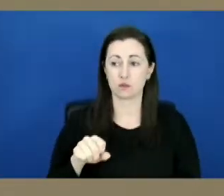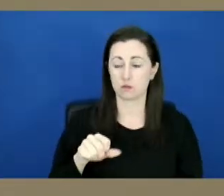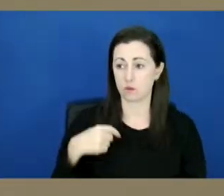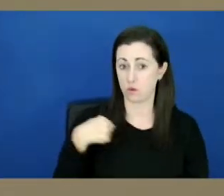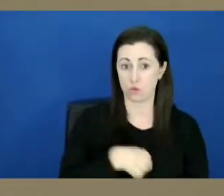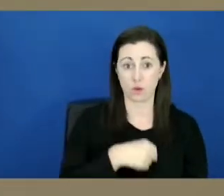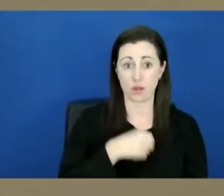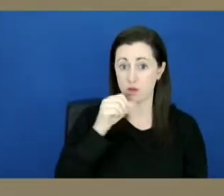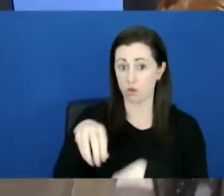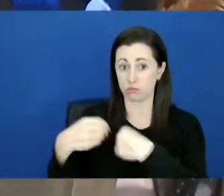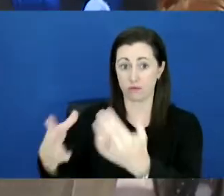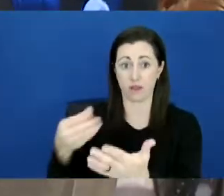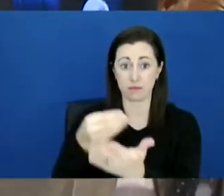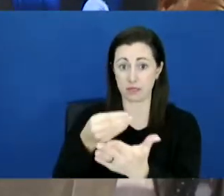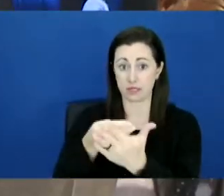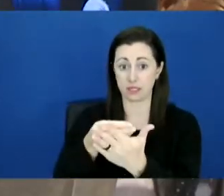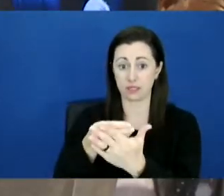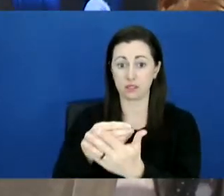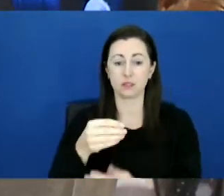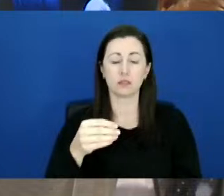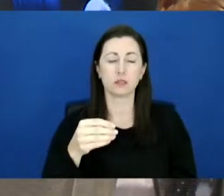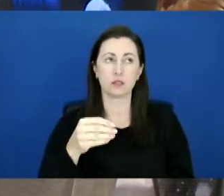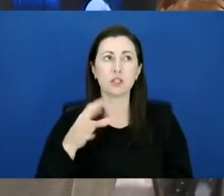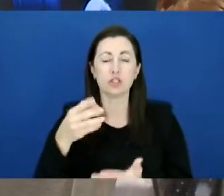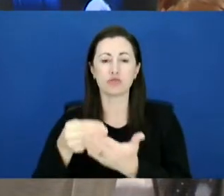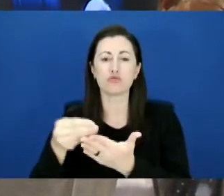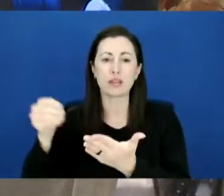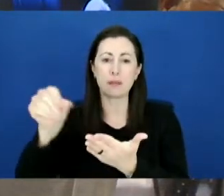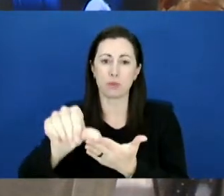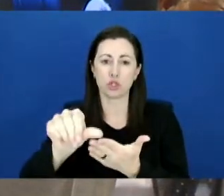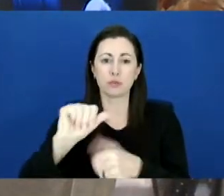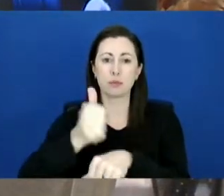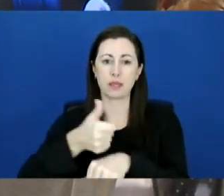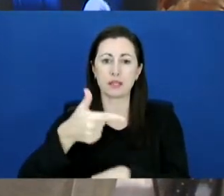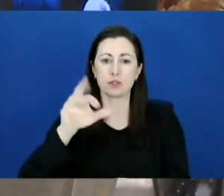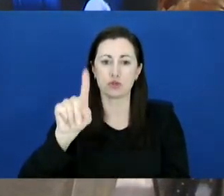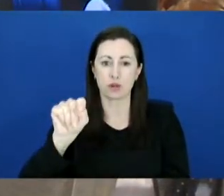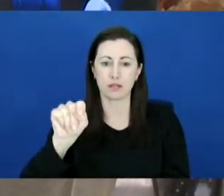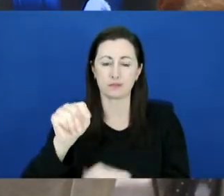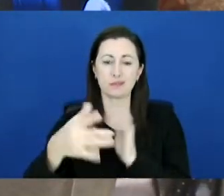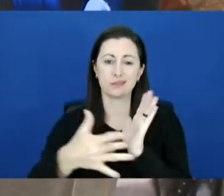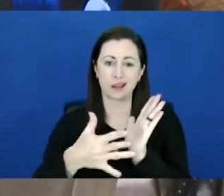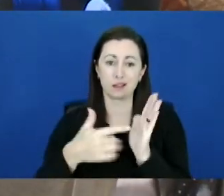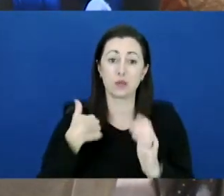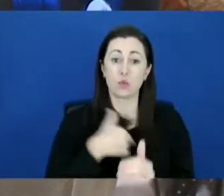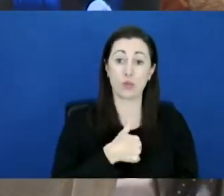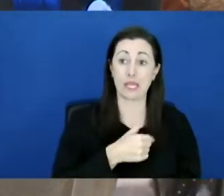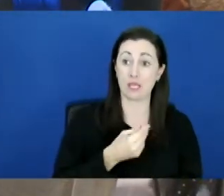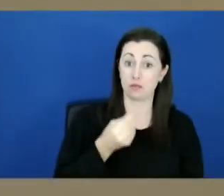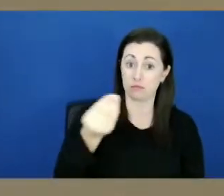MONEY DIRECTLY FROM THE STATE. SO WE DON'T HAVE